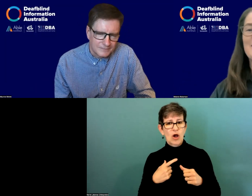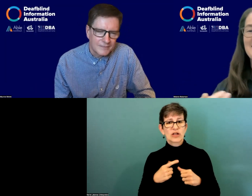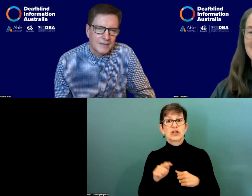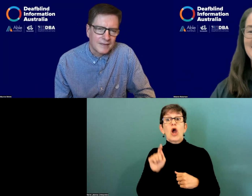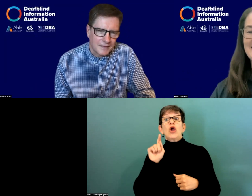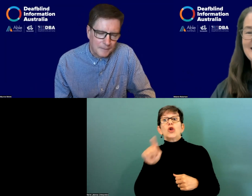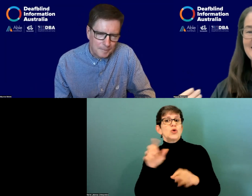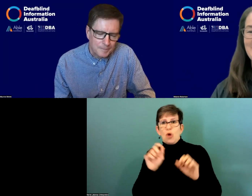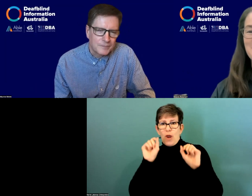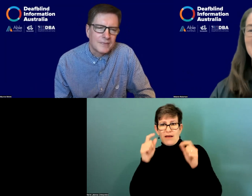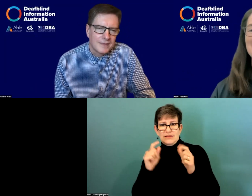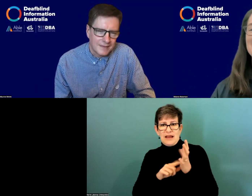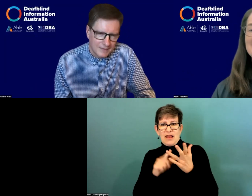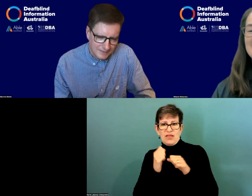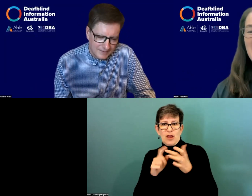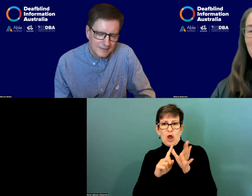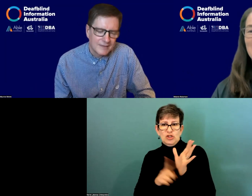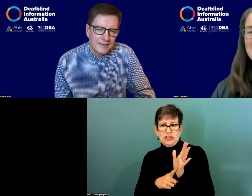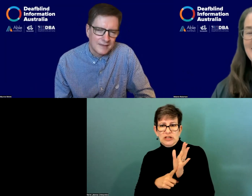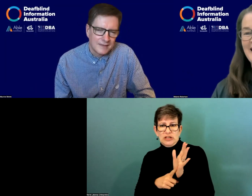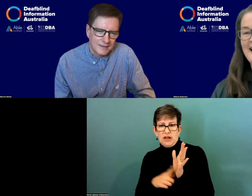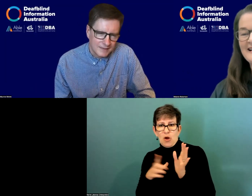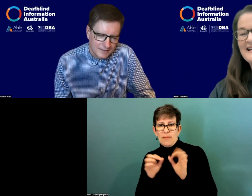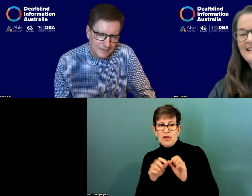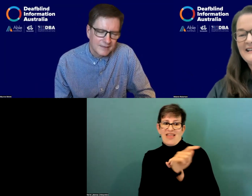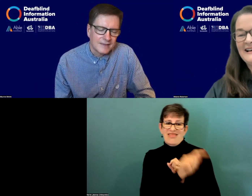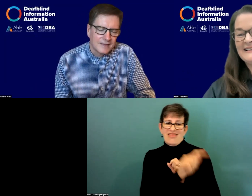You've got to seek the reason and the logic there.